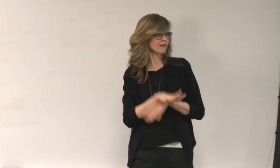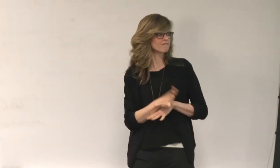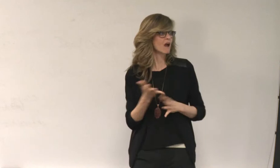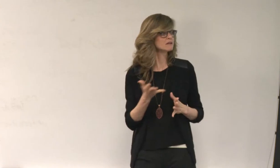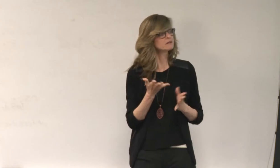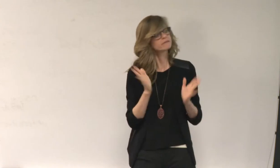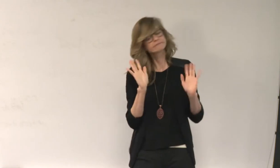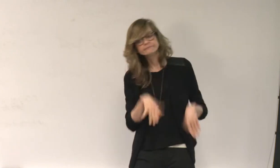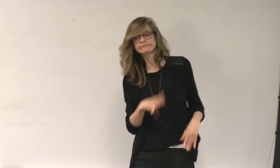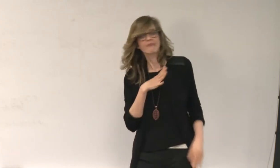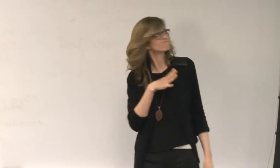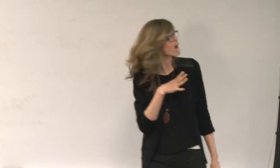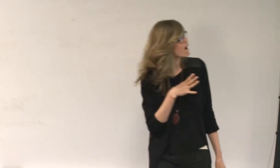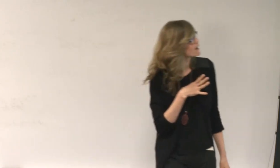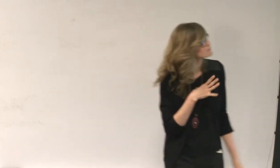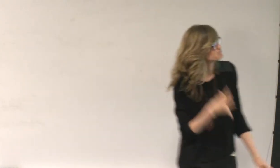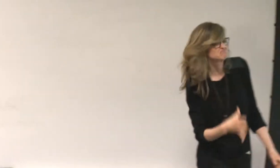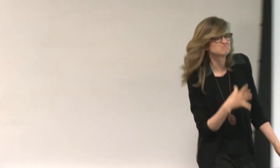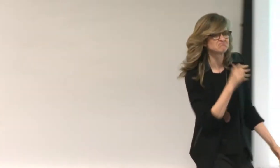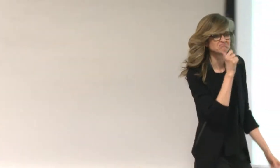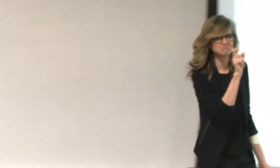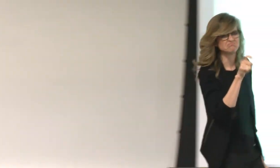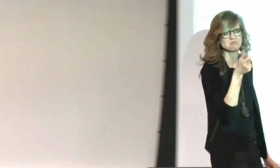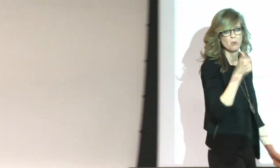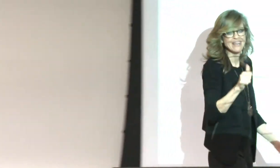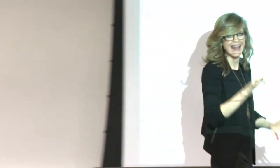MY AUDIOLOGIST SAID THAT I SHOULDN'T REALLY SEE MANY EFFECTS FROM THIS.